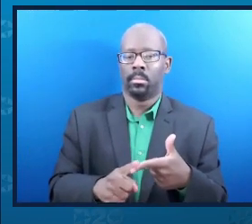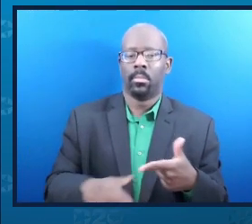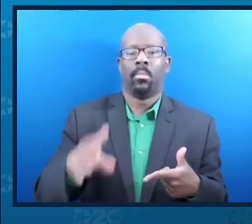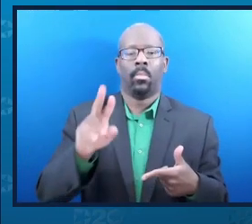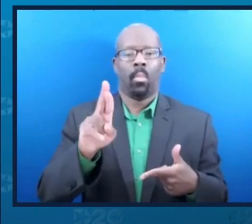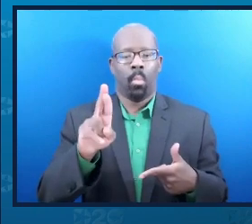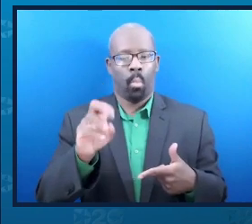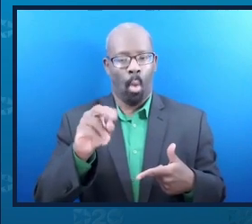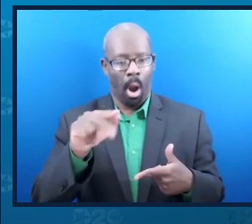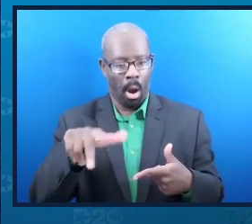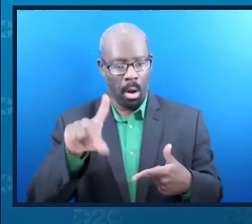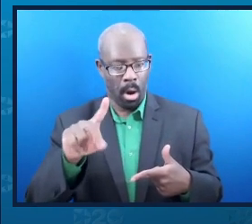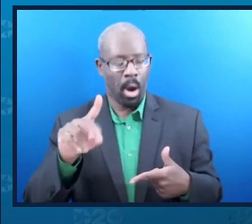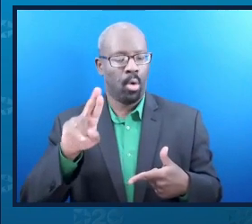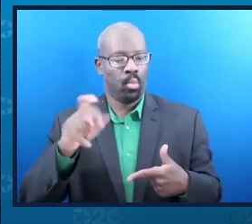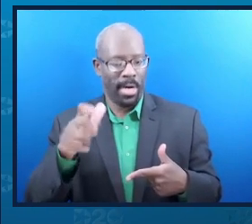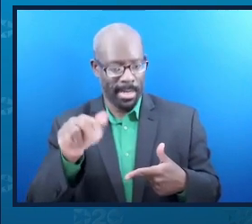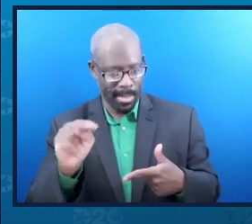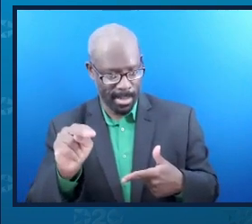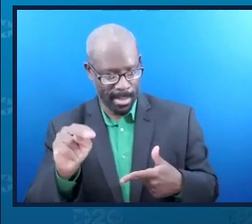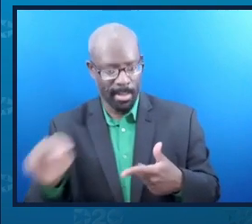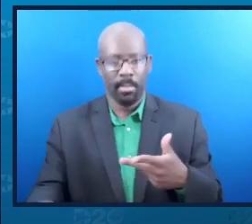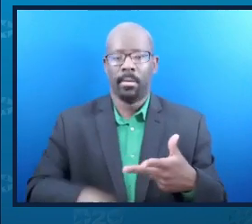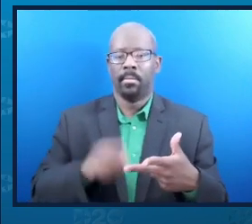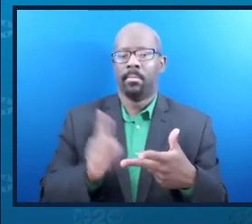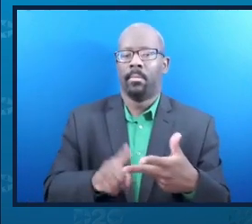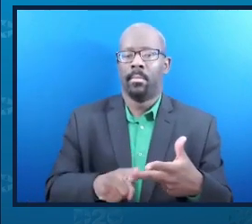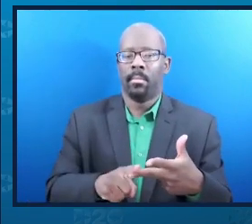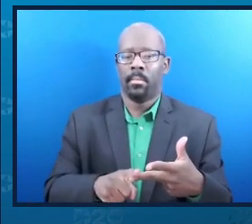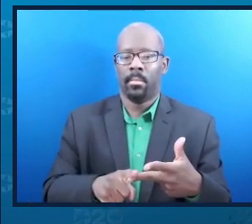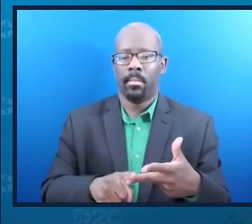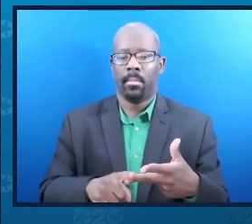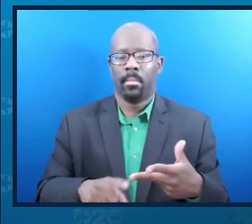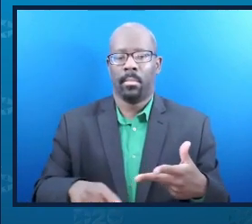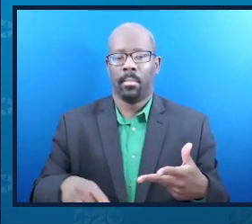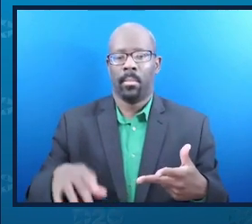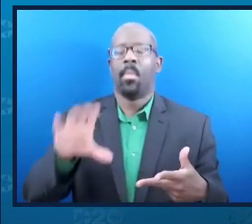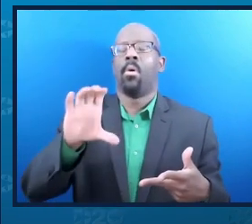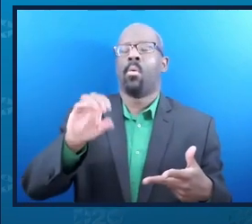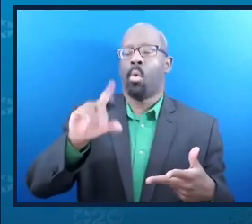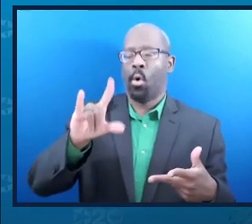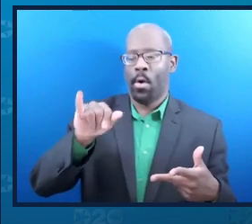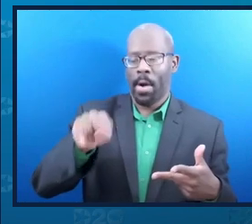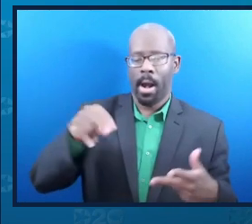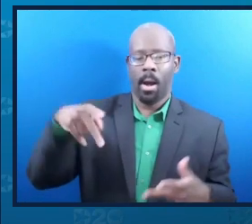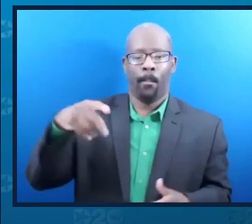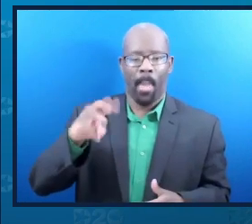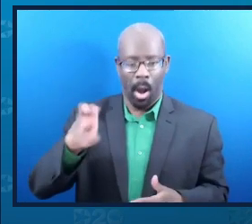TO AWARD THE PRESIDENTIAL MEDAL OF FREEDOM WITH DISTINCTION TO